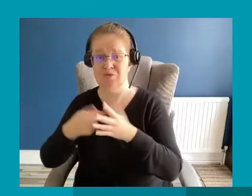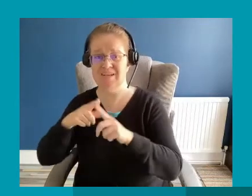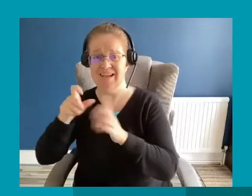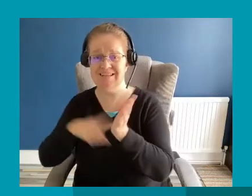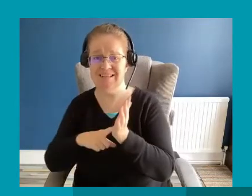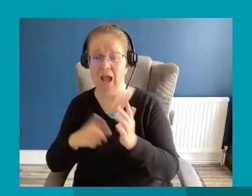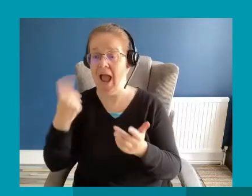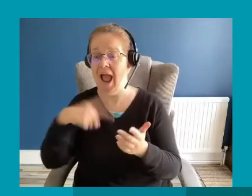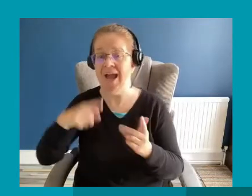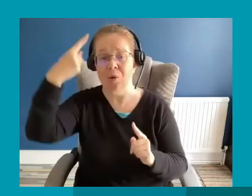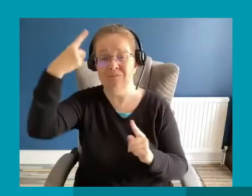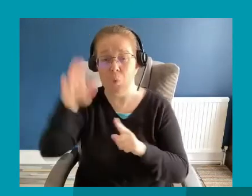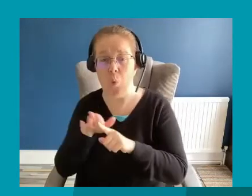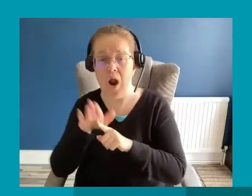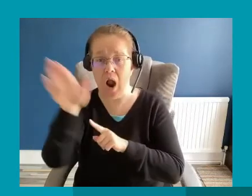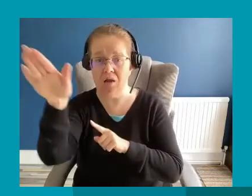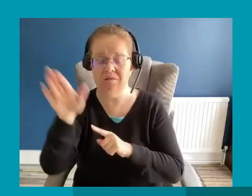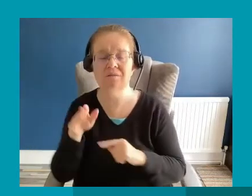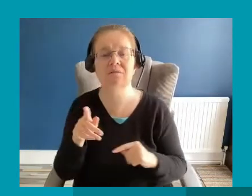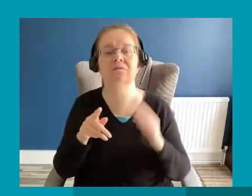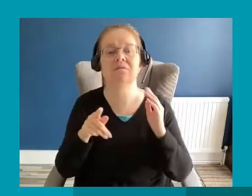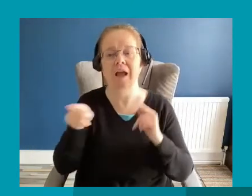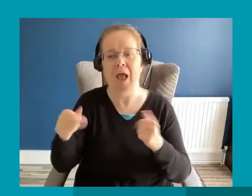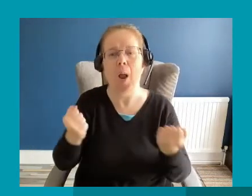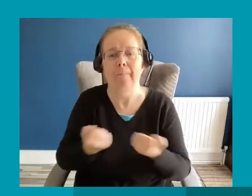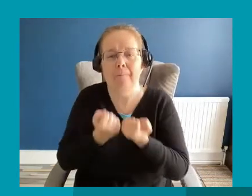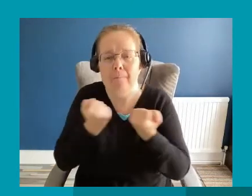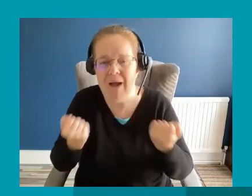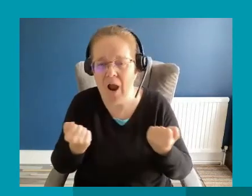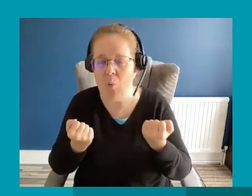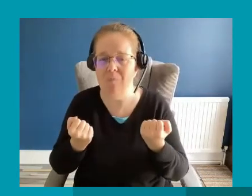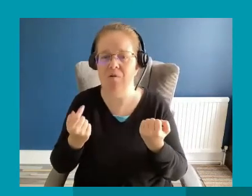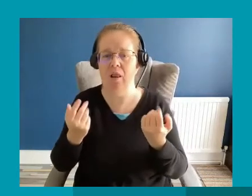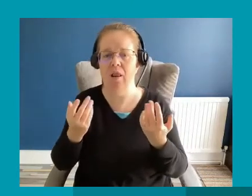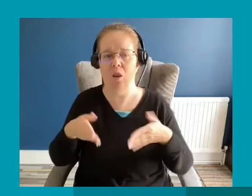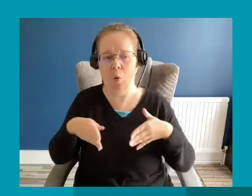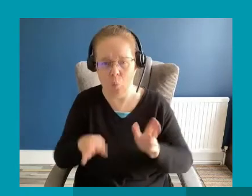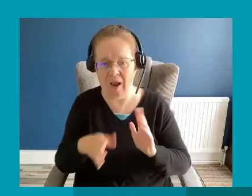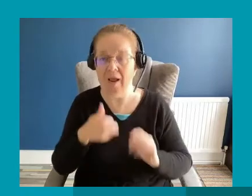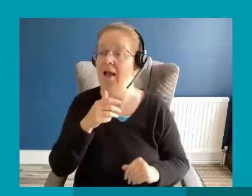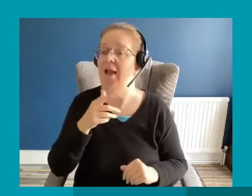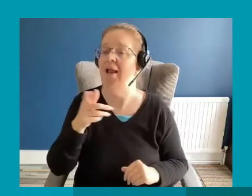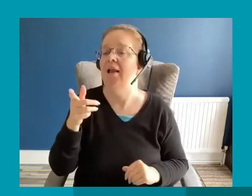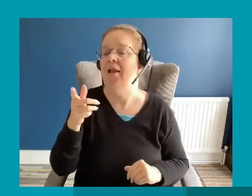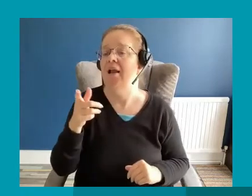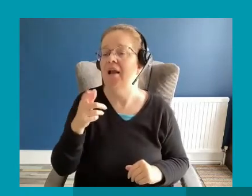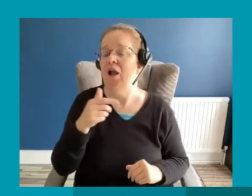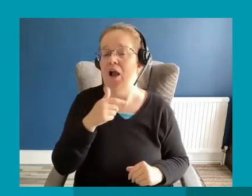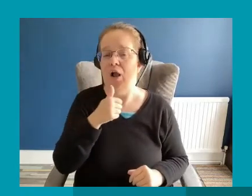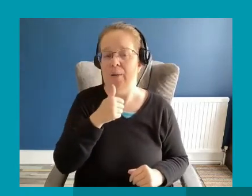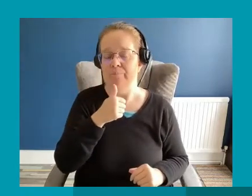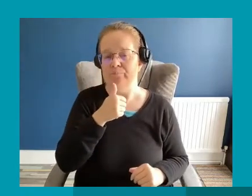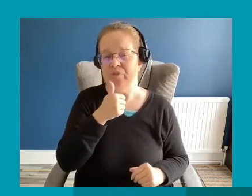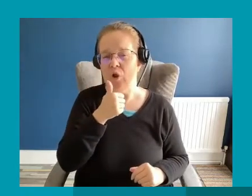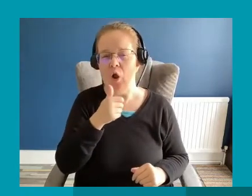so this is a really powerful way in which you can use or you know, reflect on your past and take